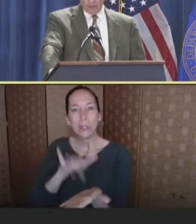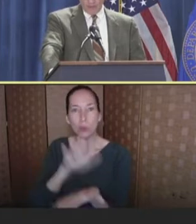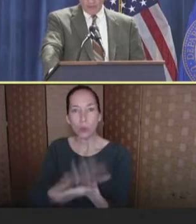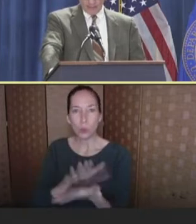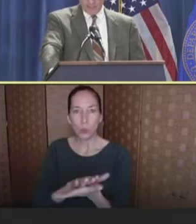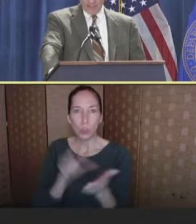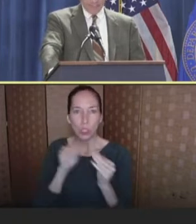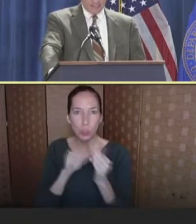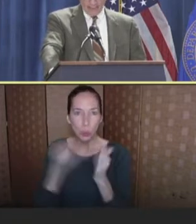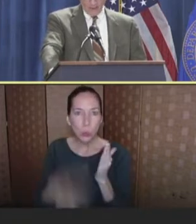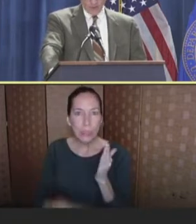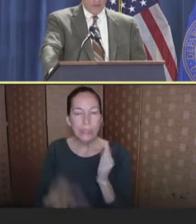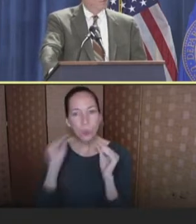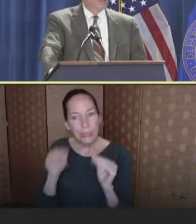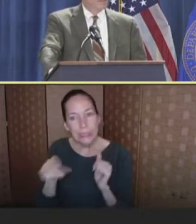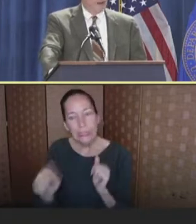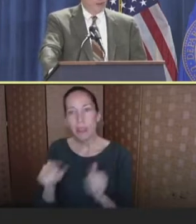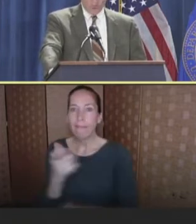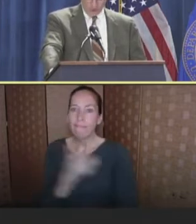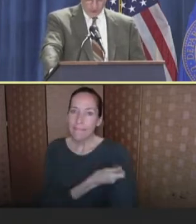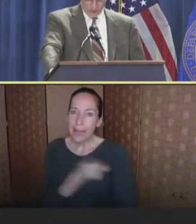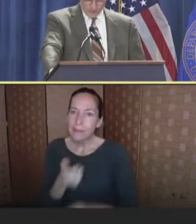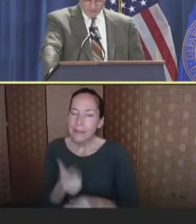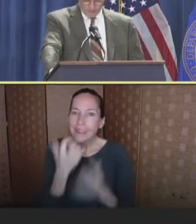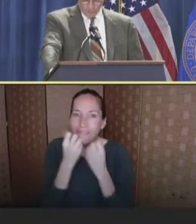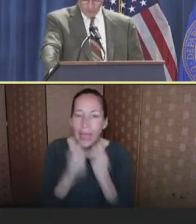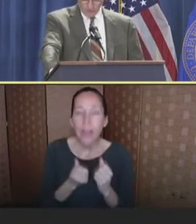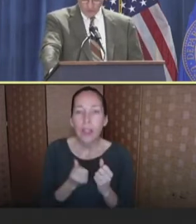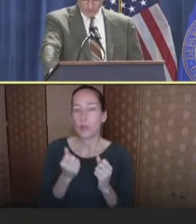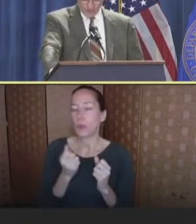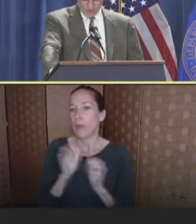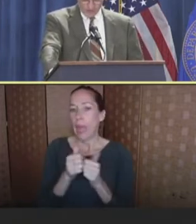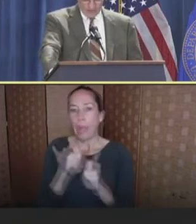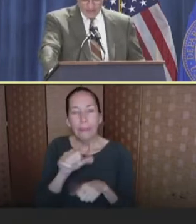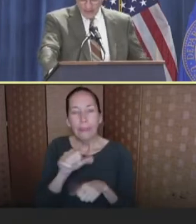of vaccines and how they work and about the strong safety profile that they have.